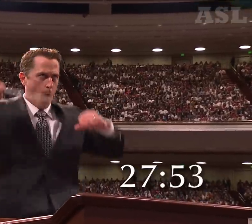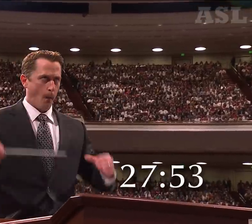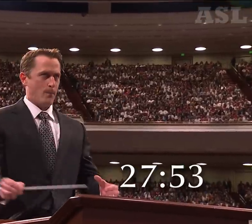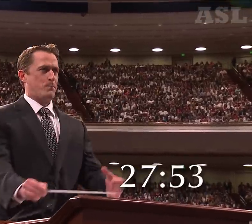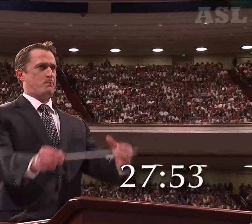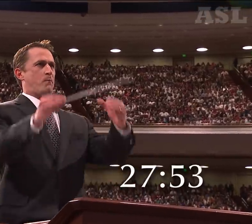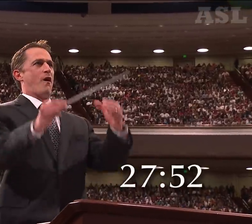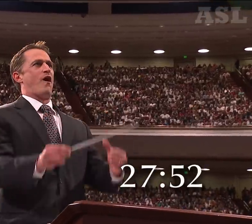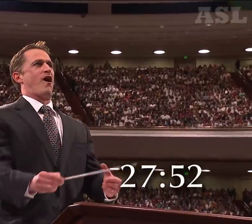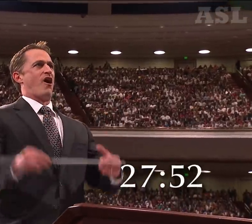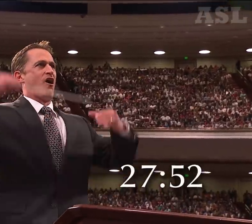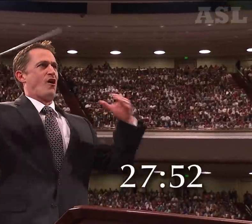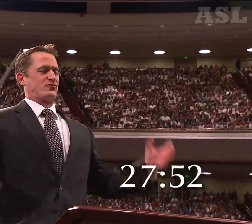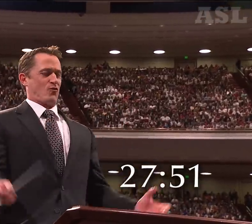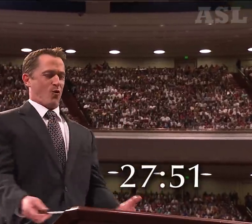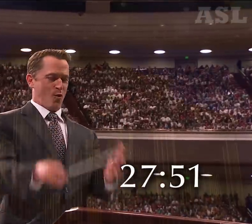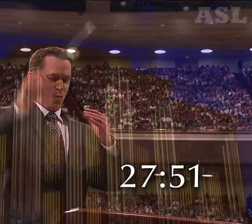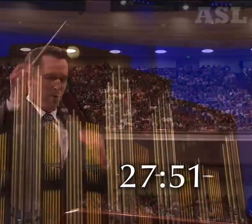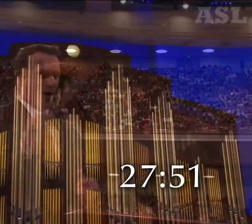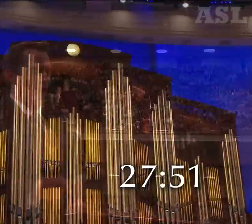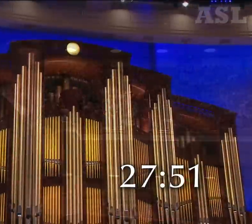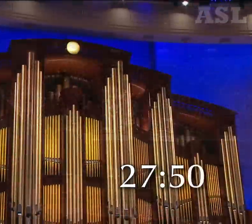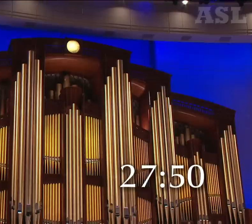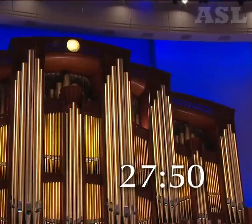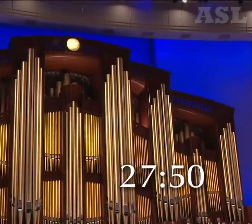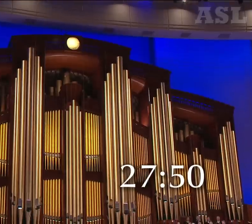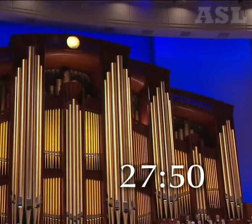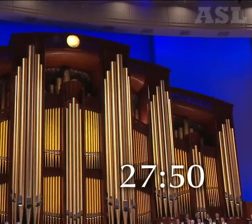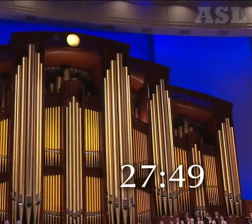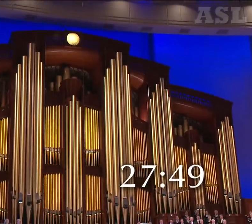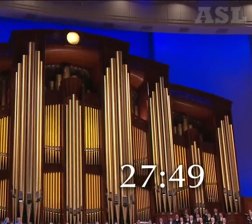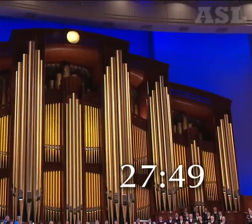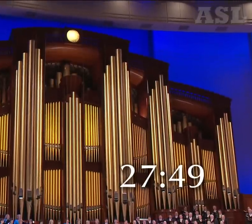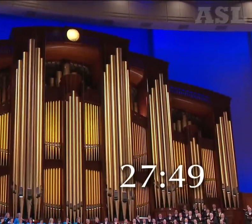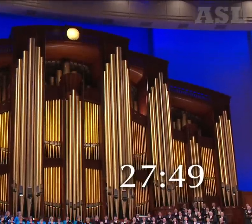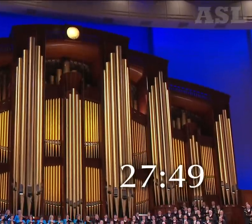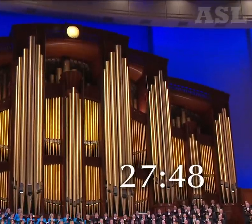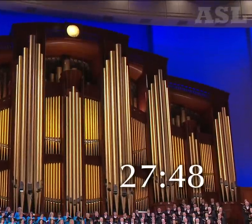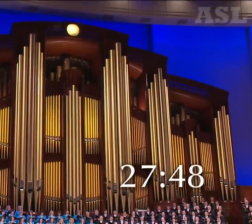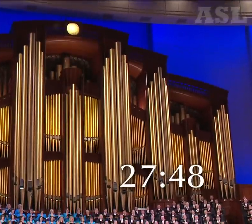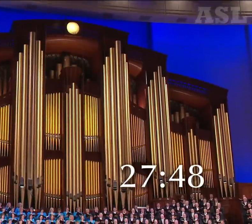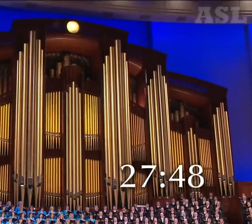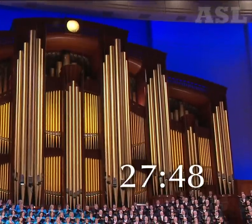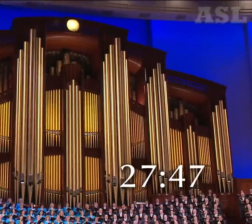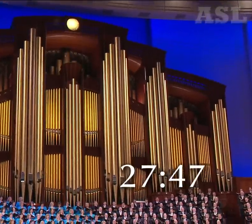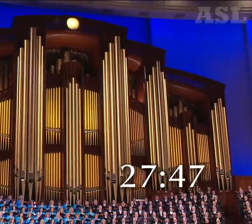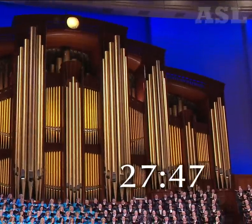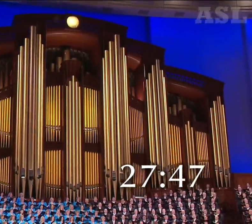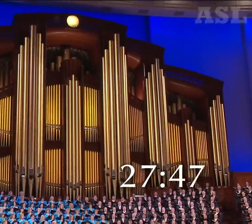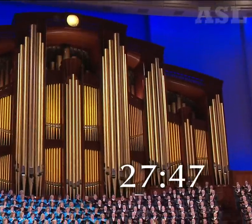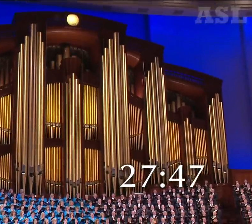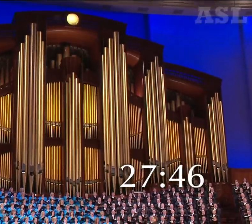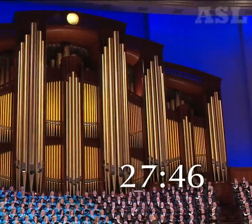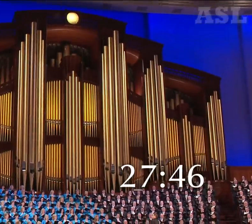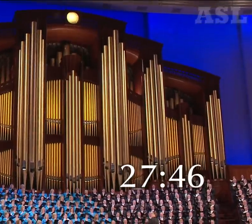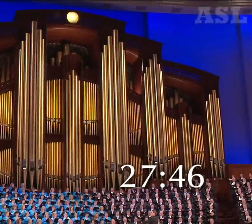CLOSED CAPTION CHANNEL OF THE CHURCH OF JESUS CHRIST OF LATTER-DAY SAINTS.